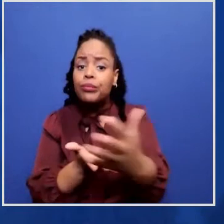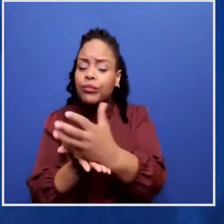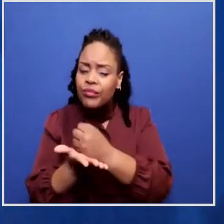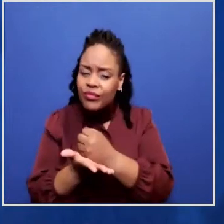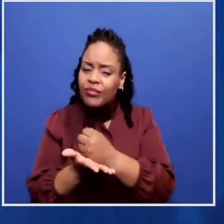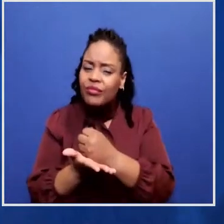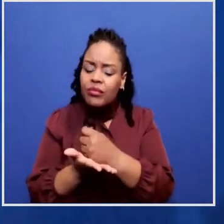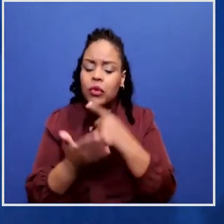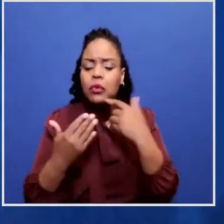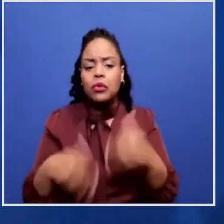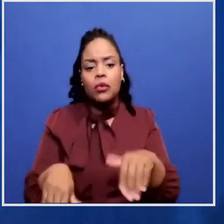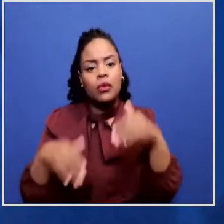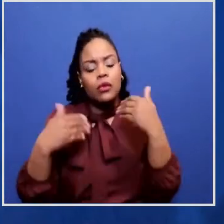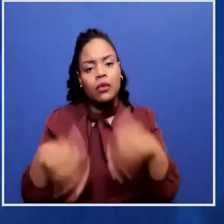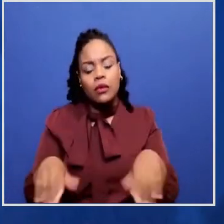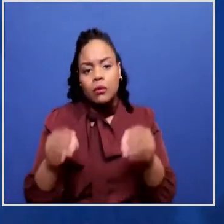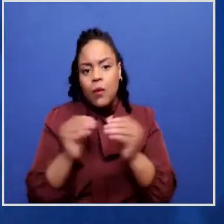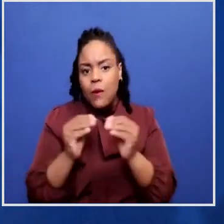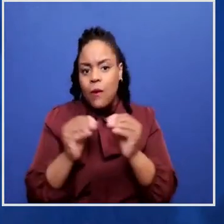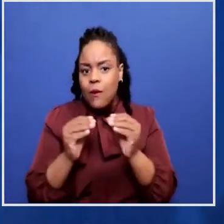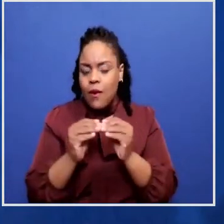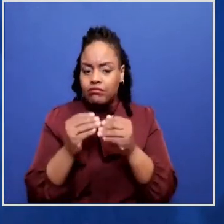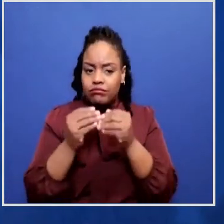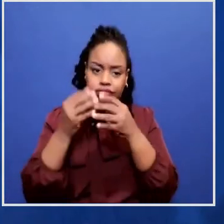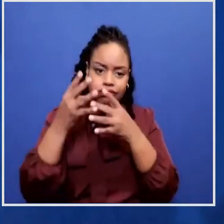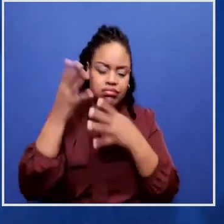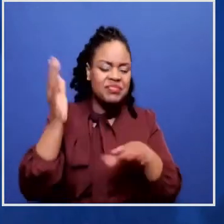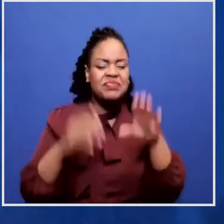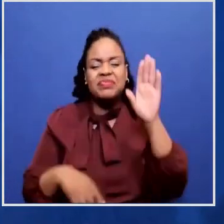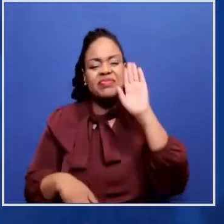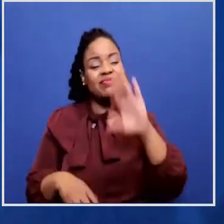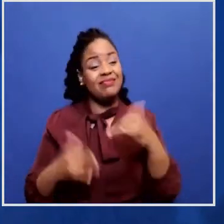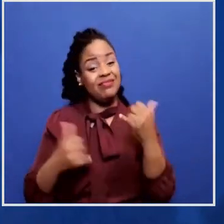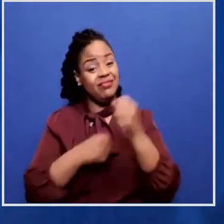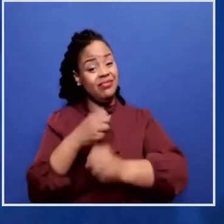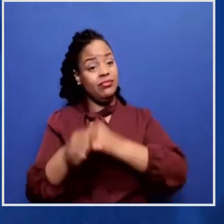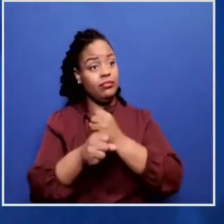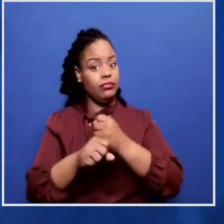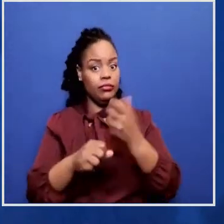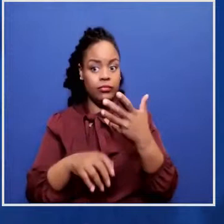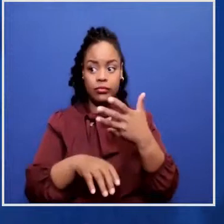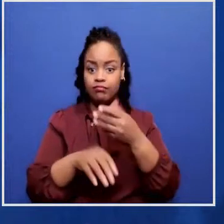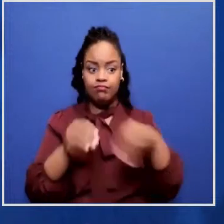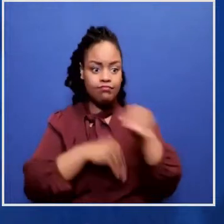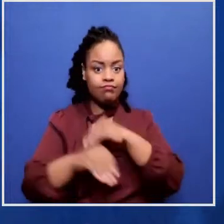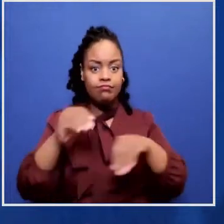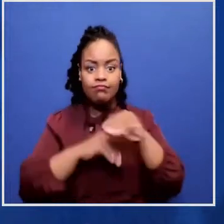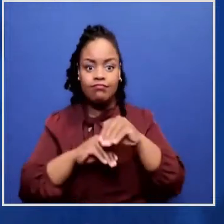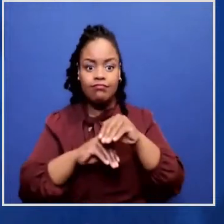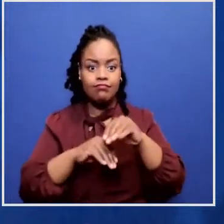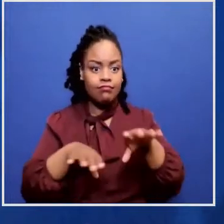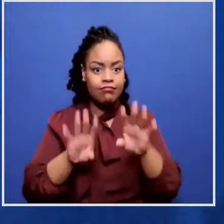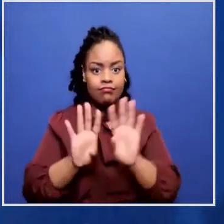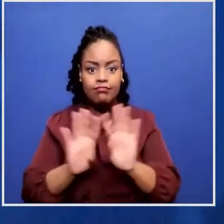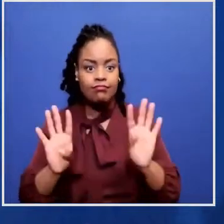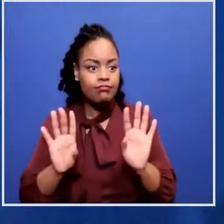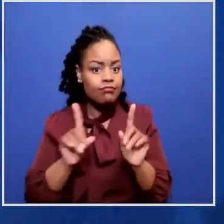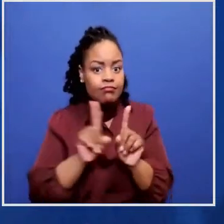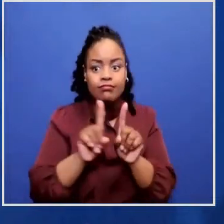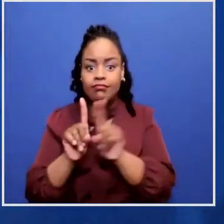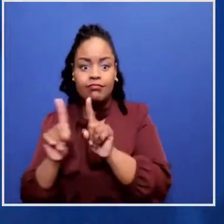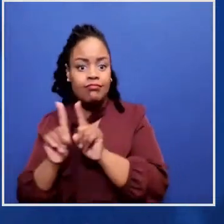DRIVES AND SO, SO MUCH MORE.